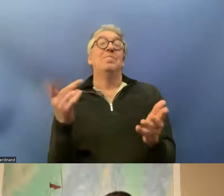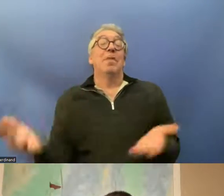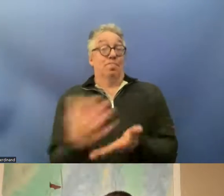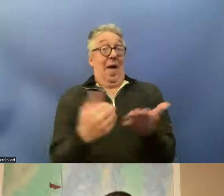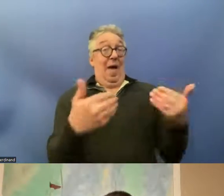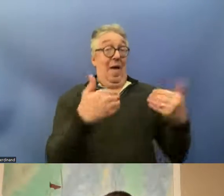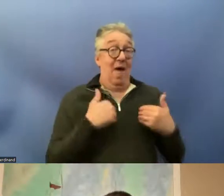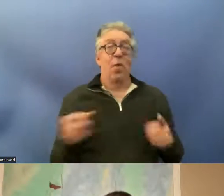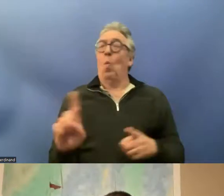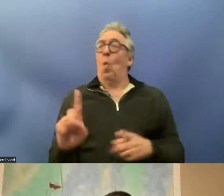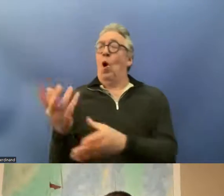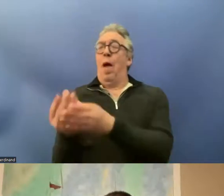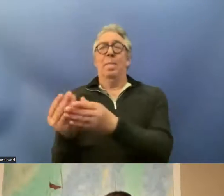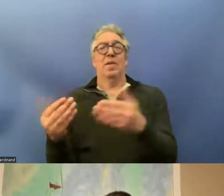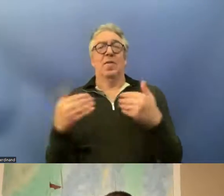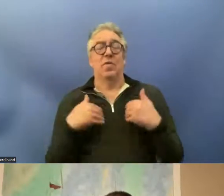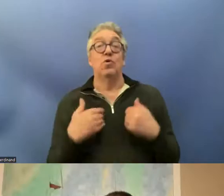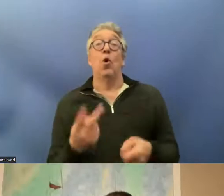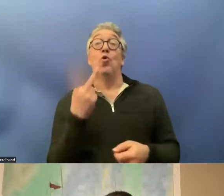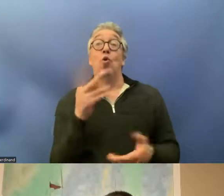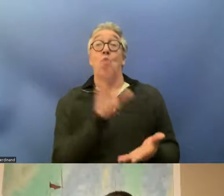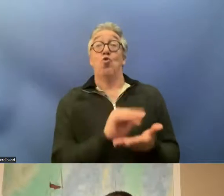So, two reports emerged from these findings.